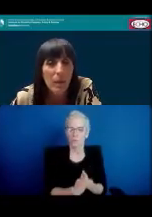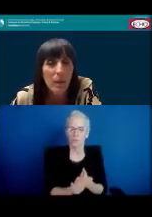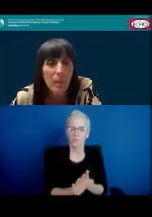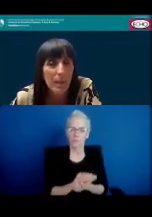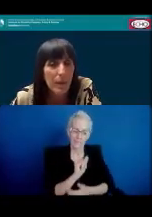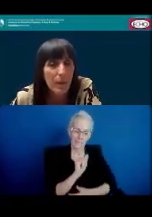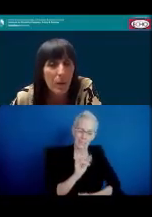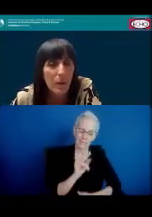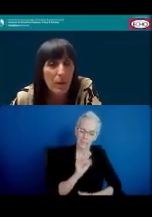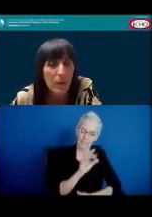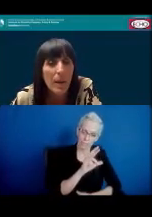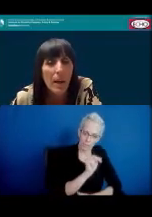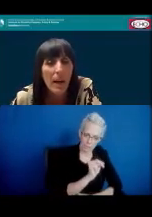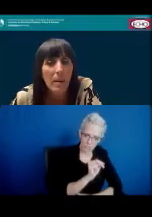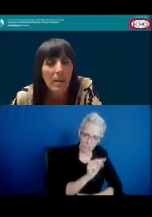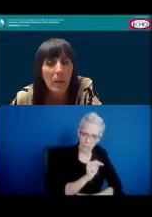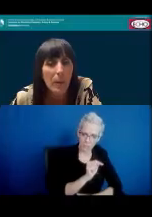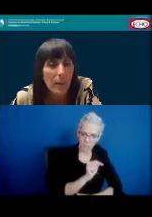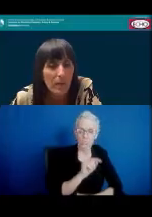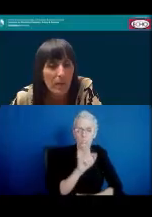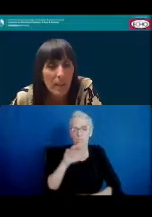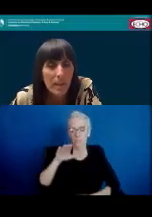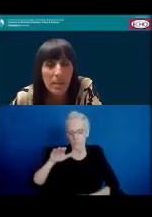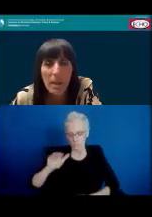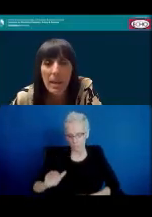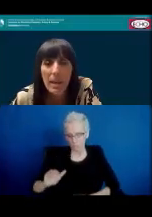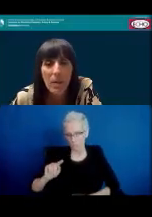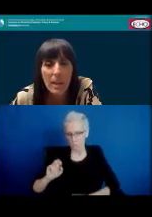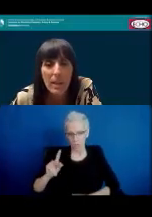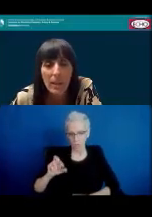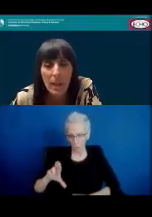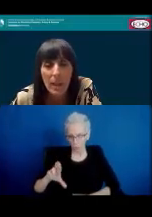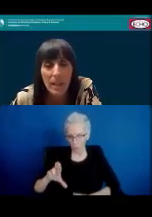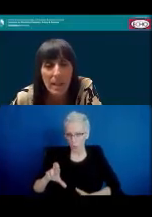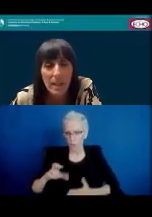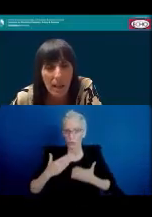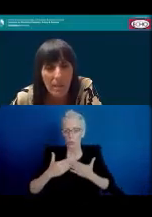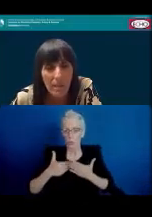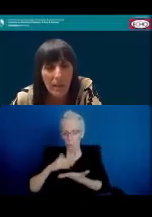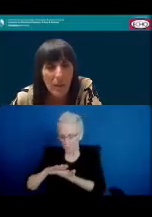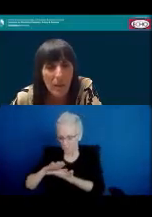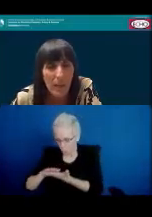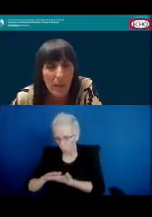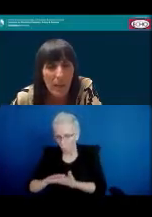or preschool. So infants might always look at sensory and